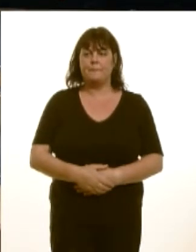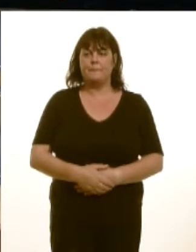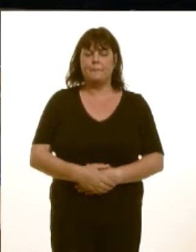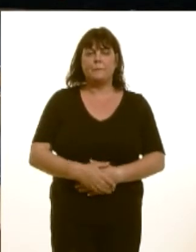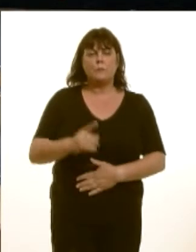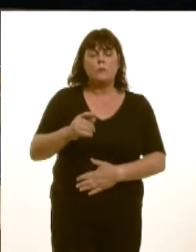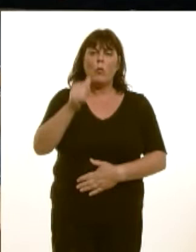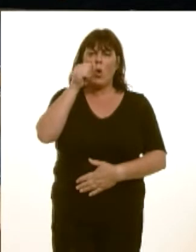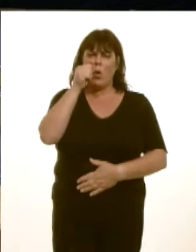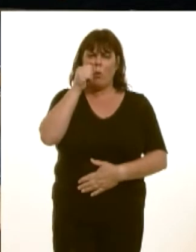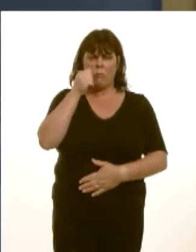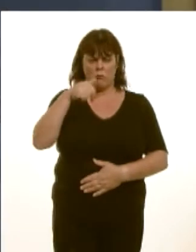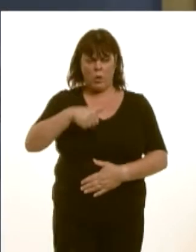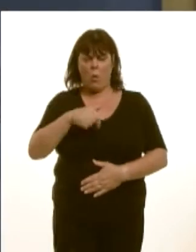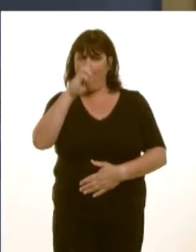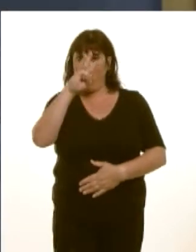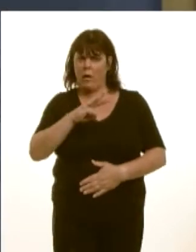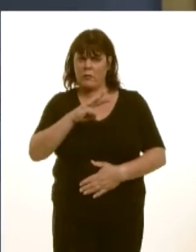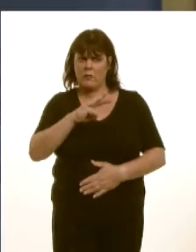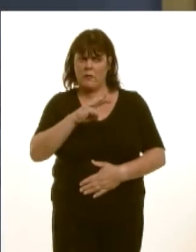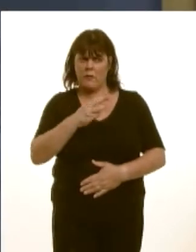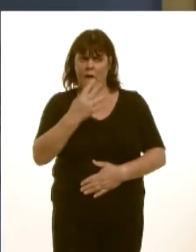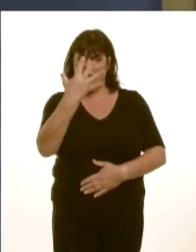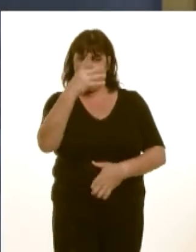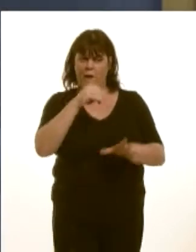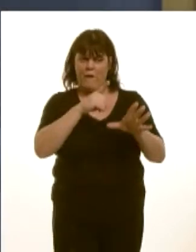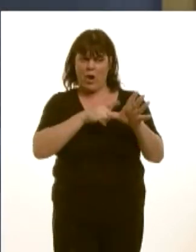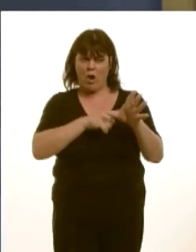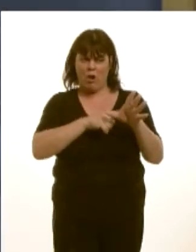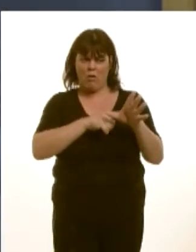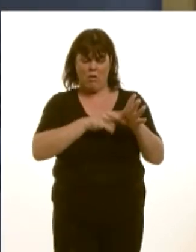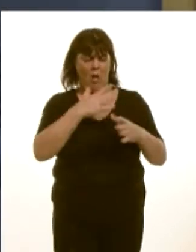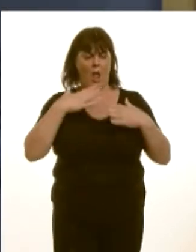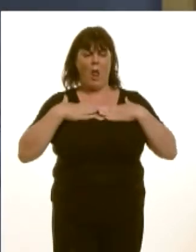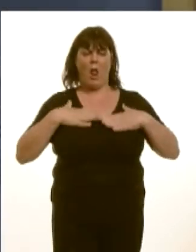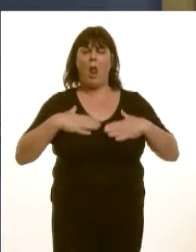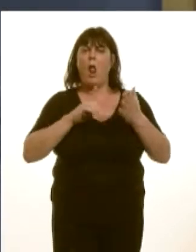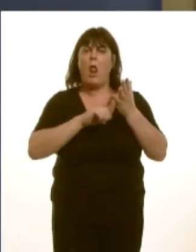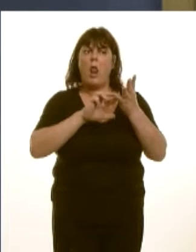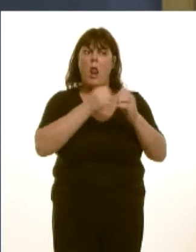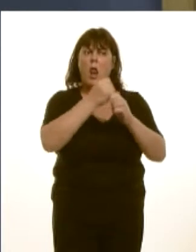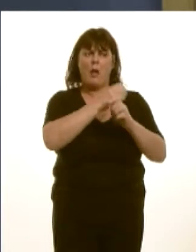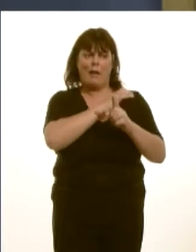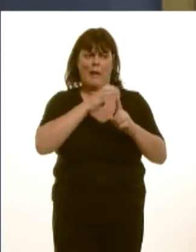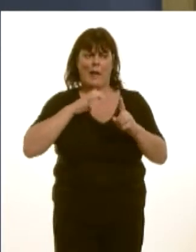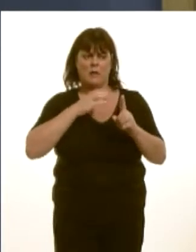survival rates in Wales, which is, apart from Bulgaria, the worst survival rate in the whole of Europe?